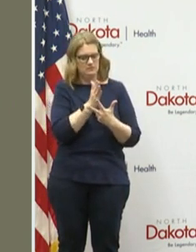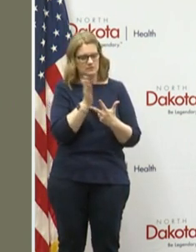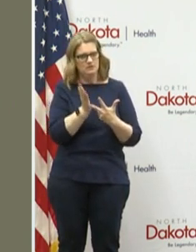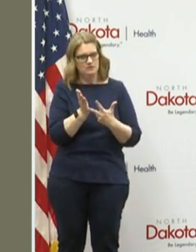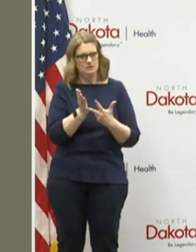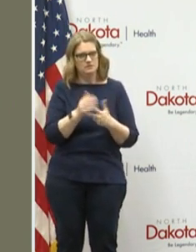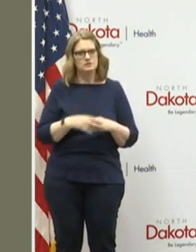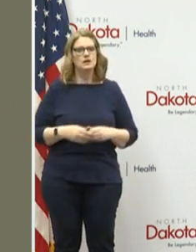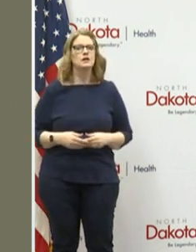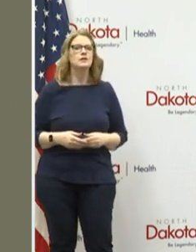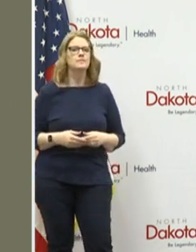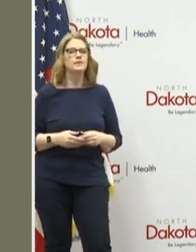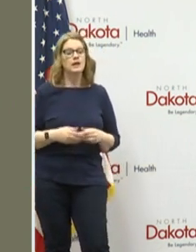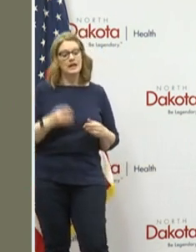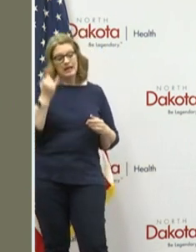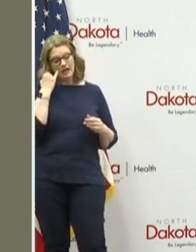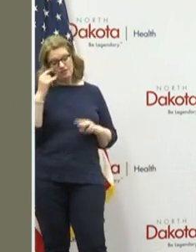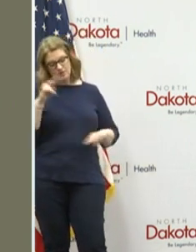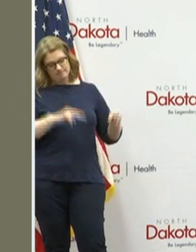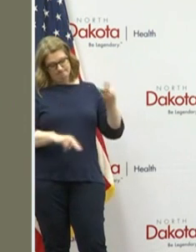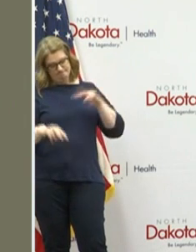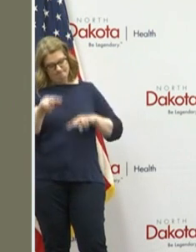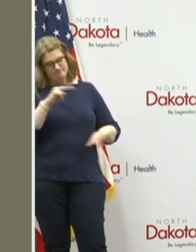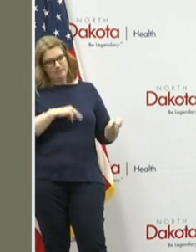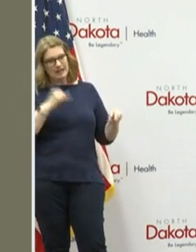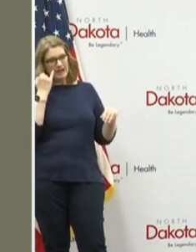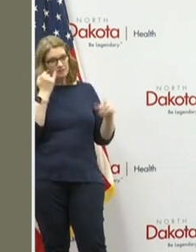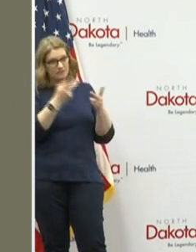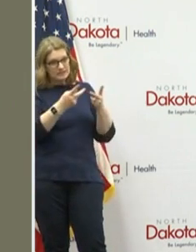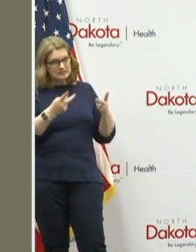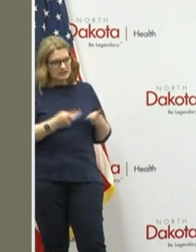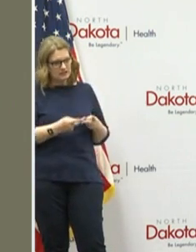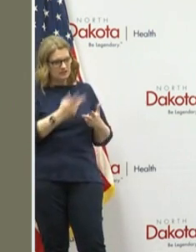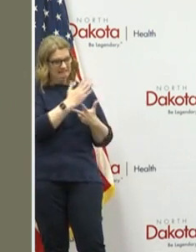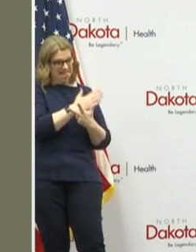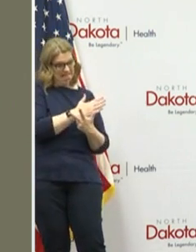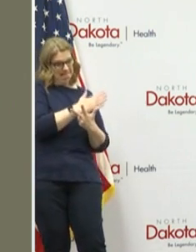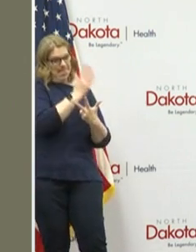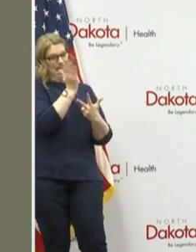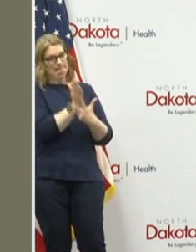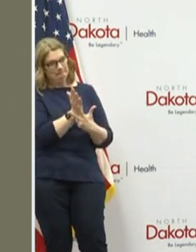90% COMPLIANCE RATE IN ORDER TO MEET GATING CRITERIA.